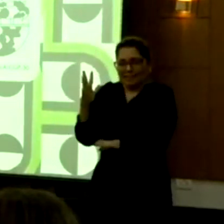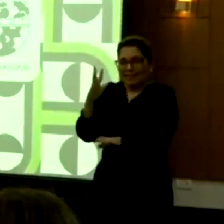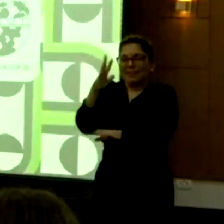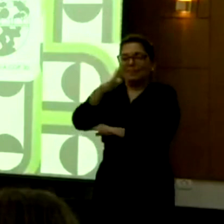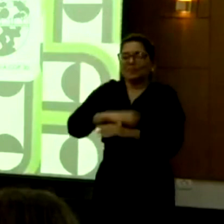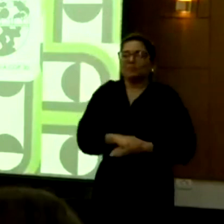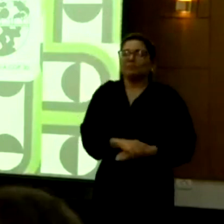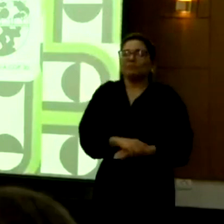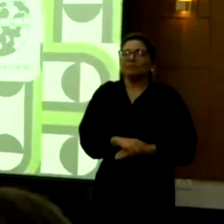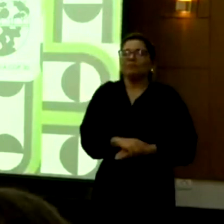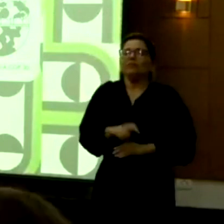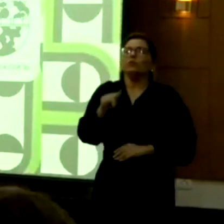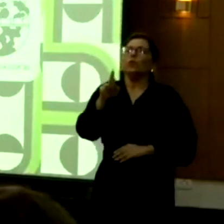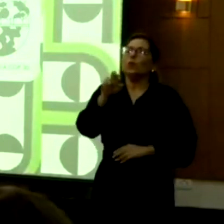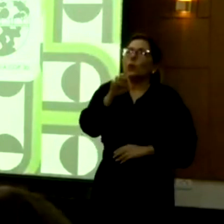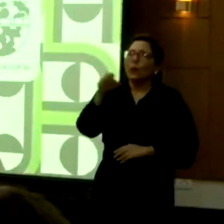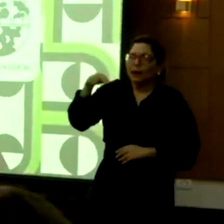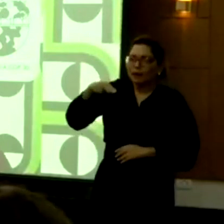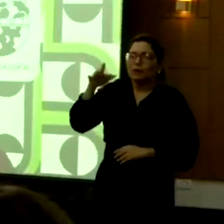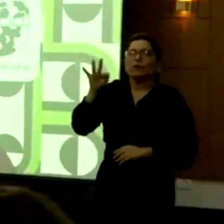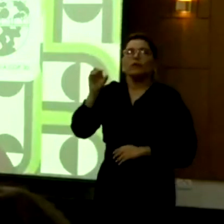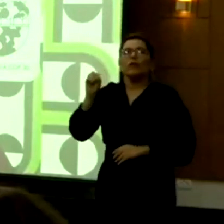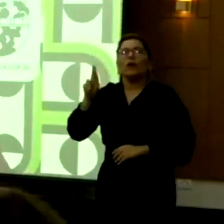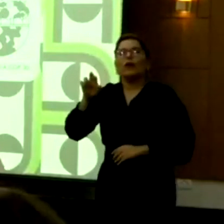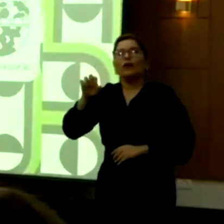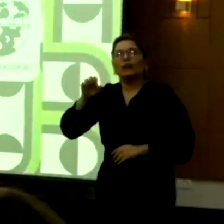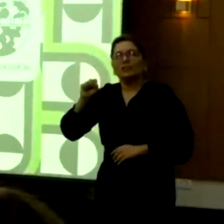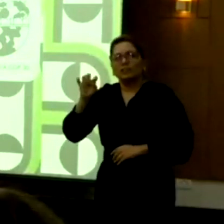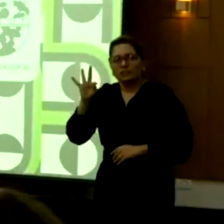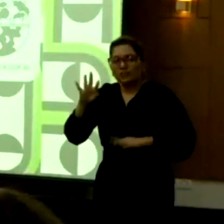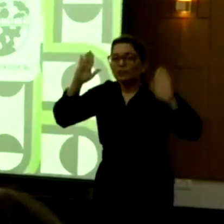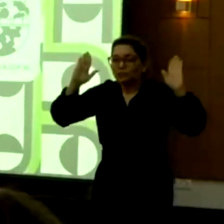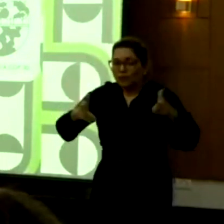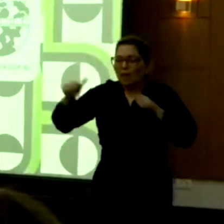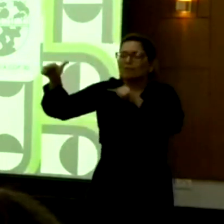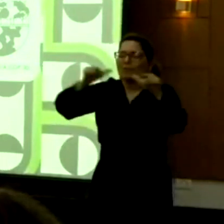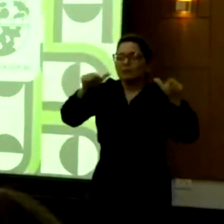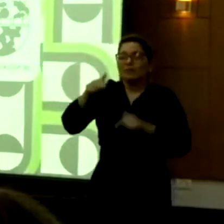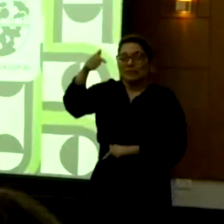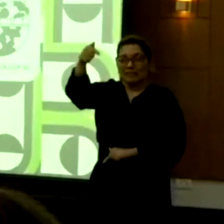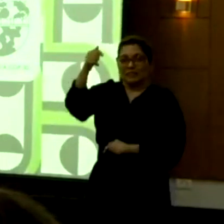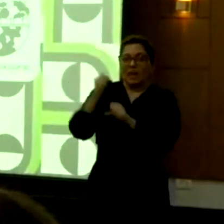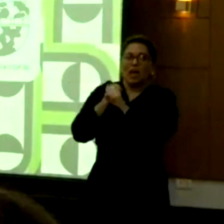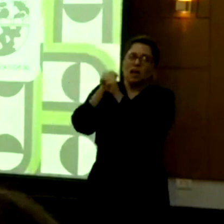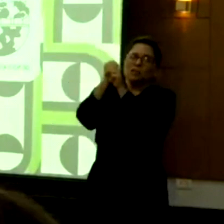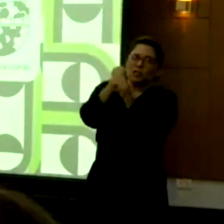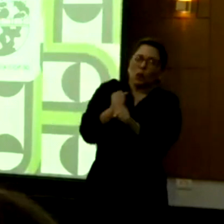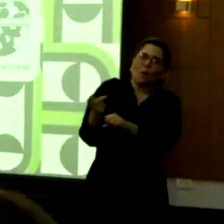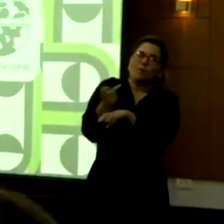consultancy has seven years of experience in various sectors, always seeking the principle of promoting balance